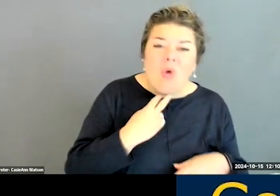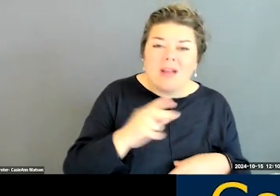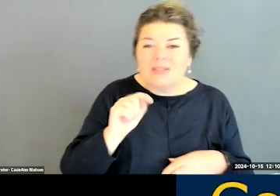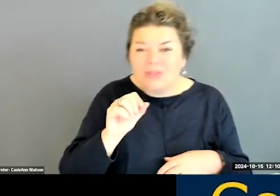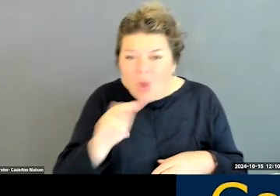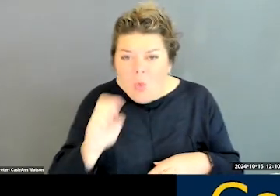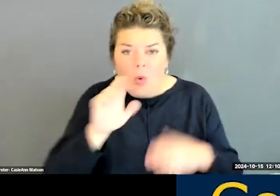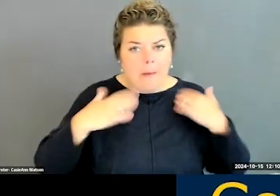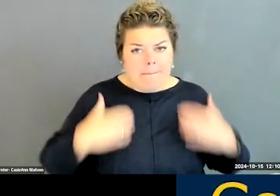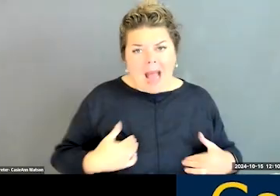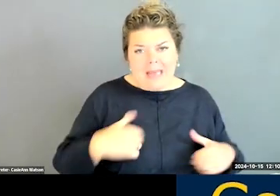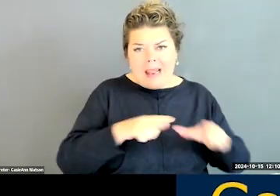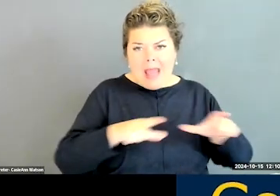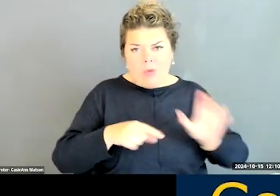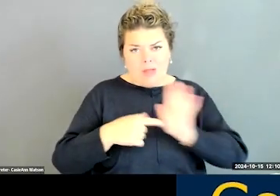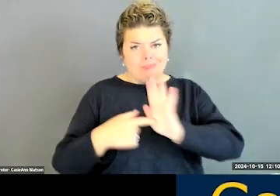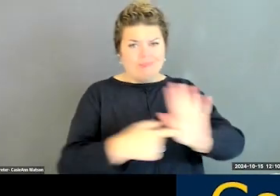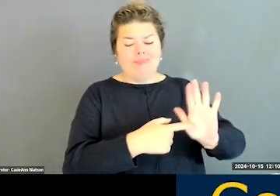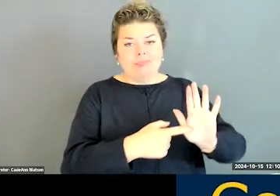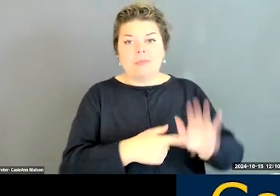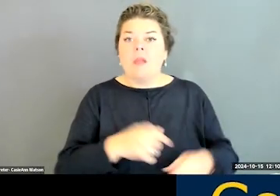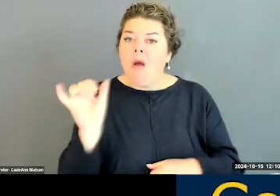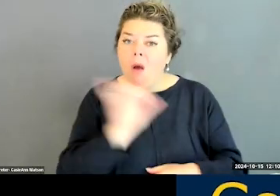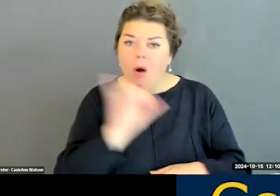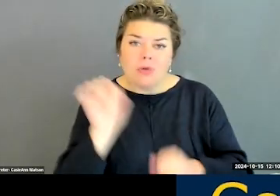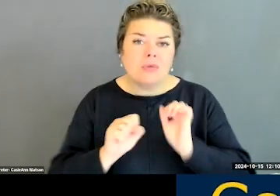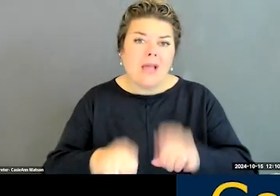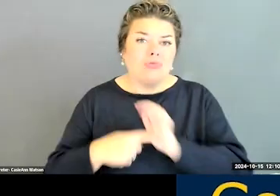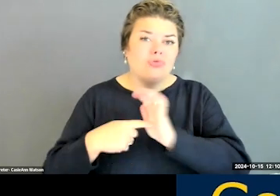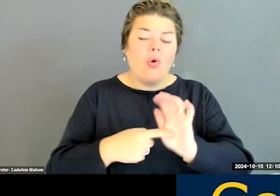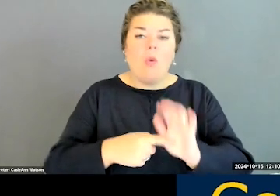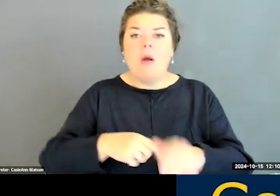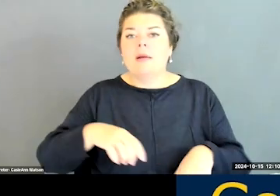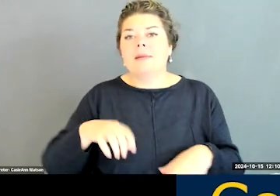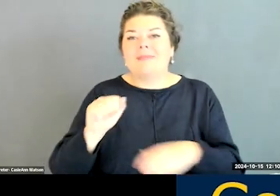We can also model active listening, and we do not want to equate directness